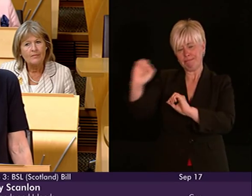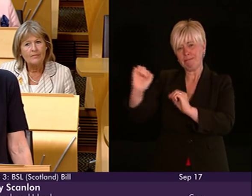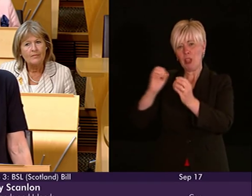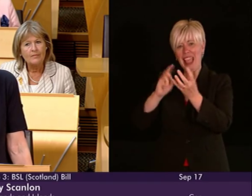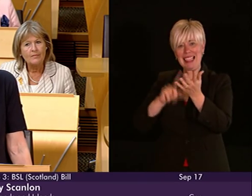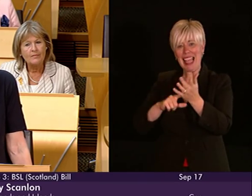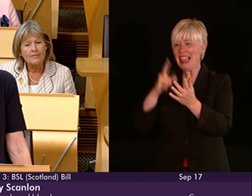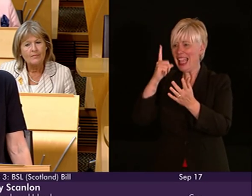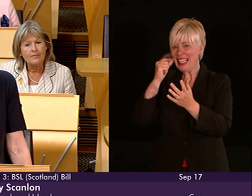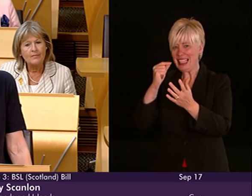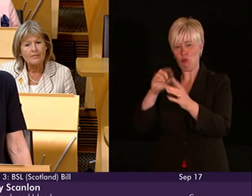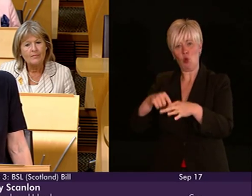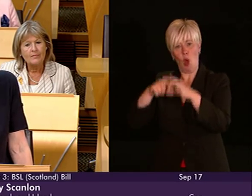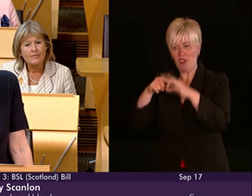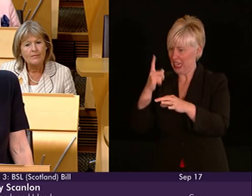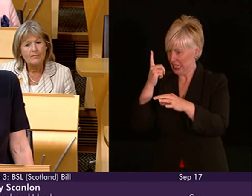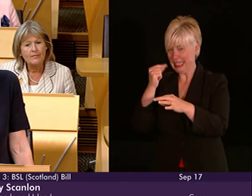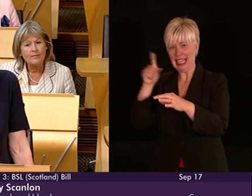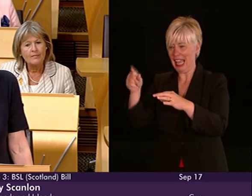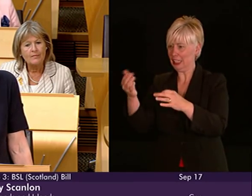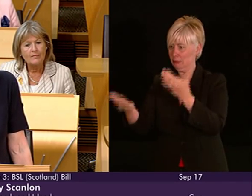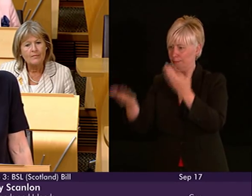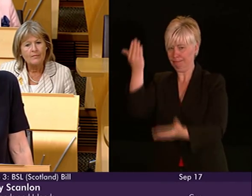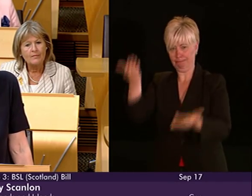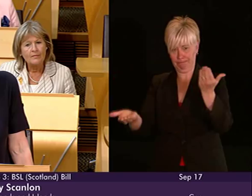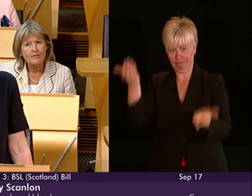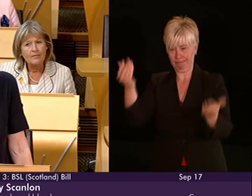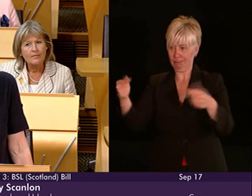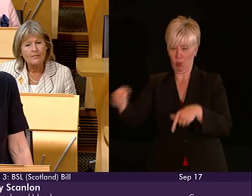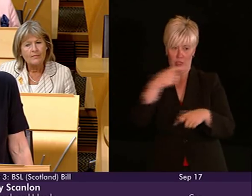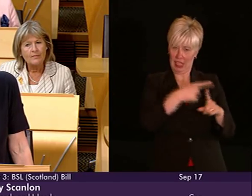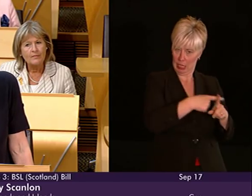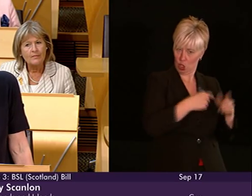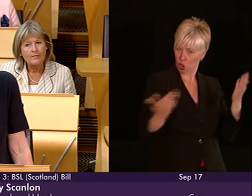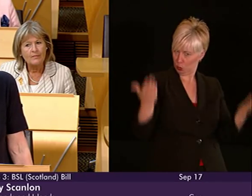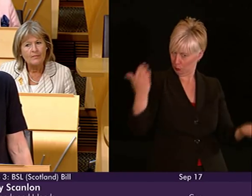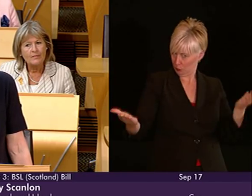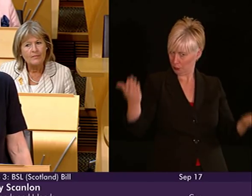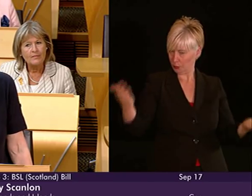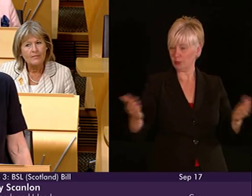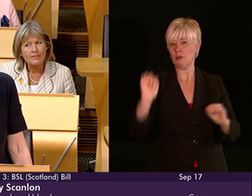qualifications for other languages. Dingwall academy has told me that it would quite like